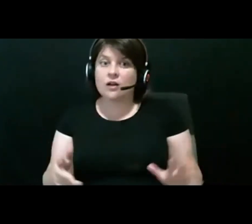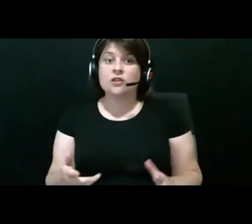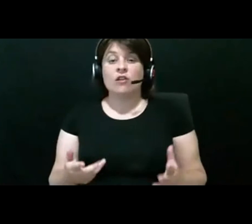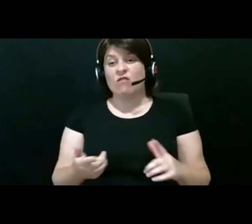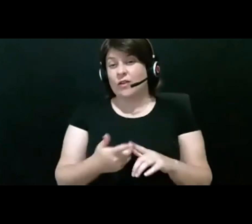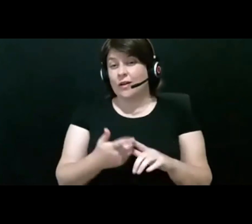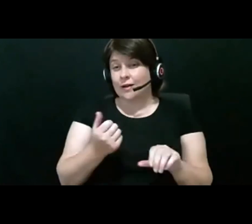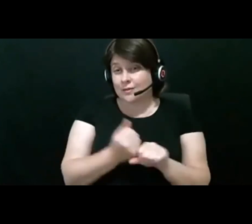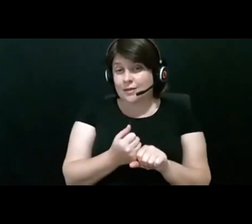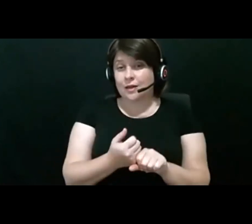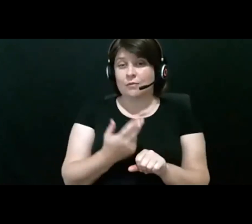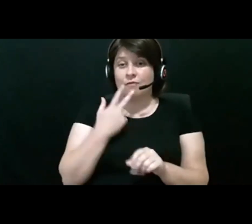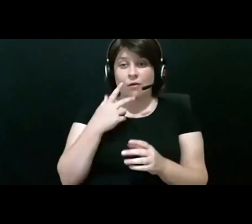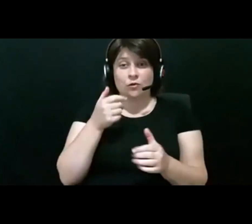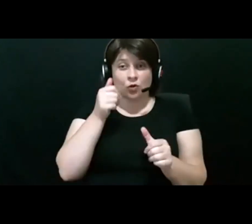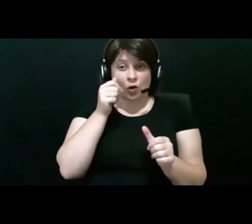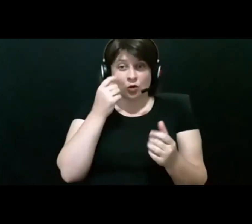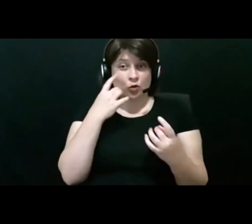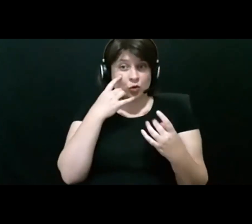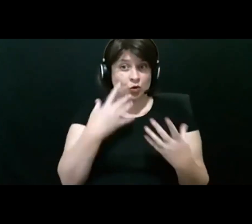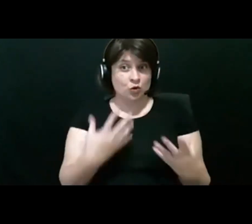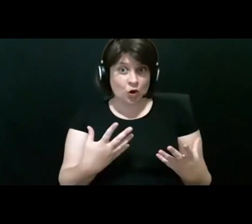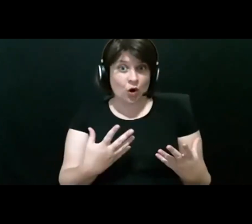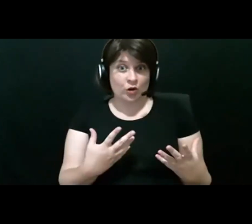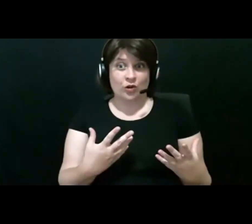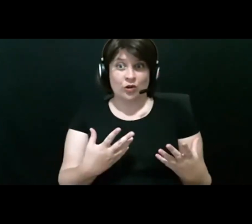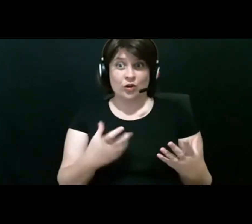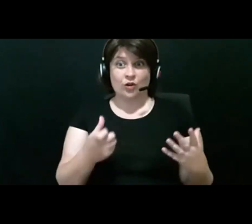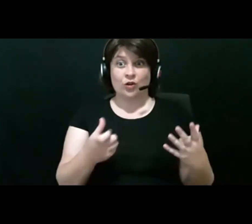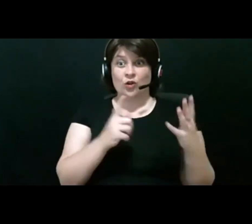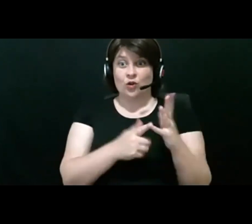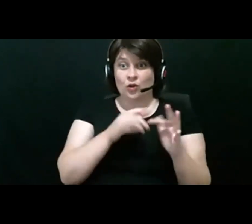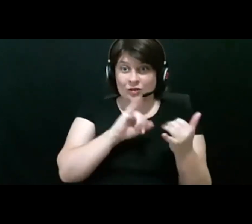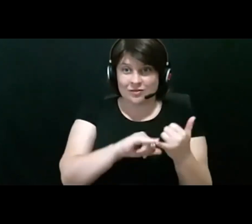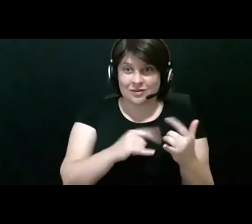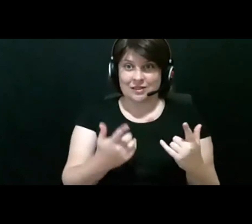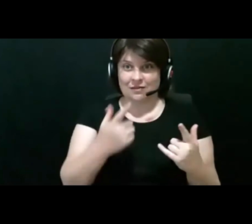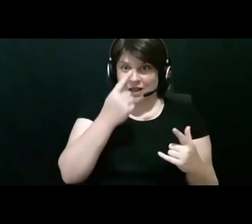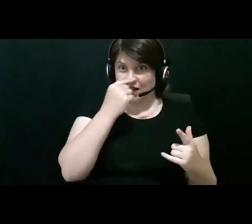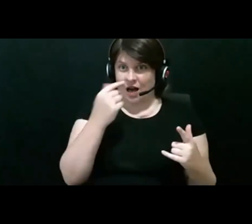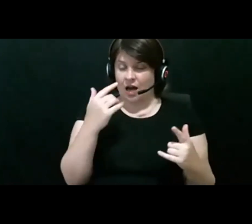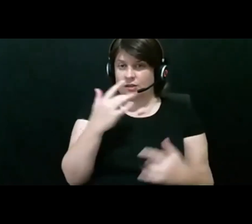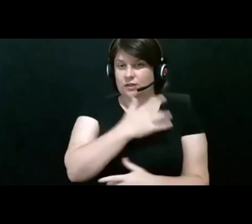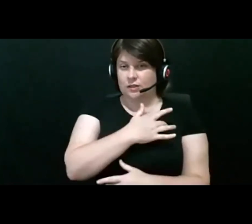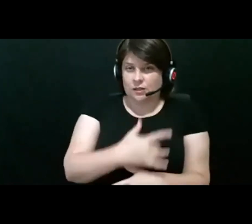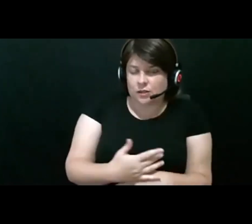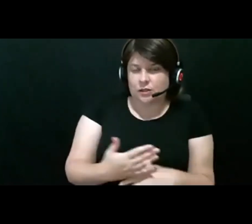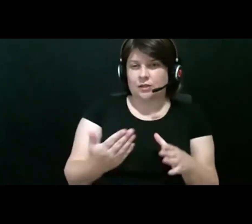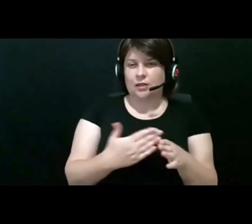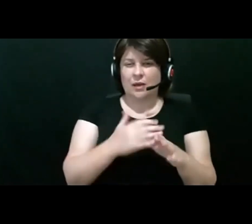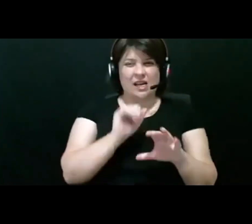cues but they couldn't reach a certain part of their body, then we might modify. So each case is